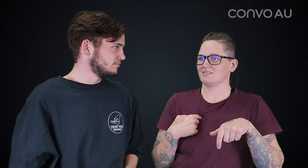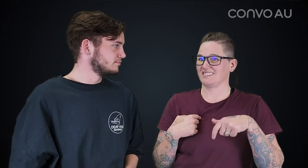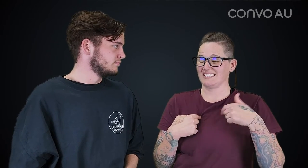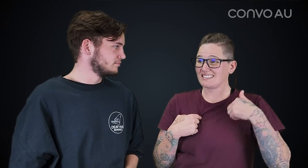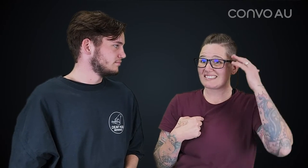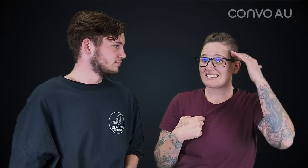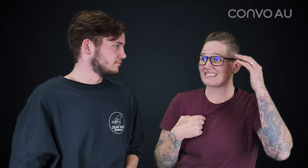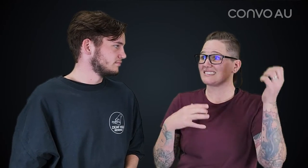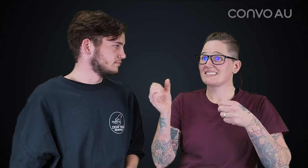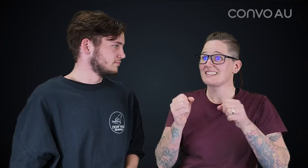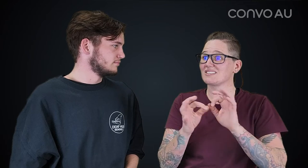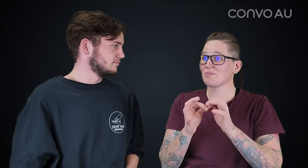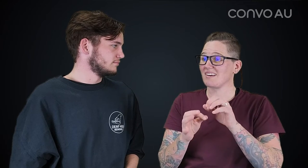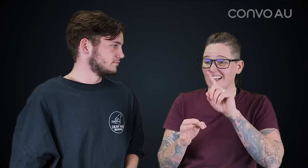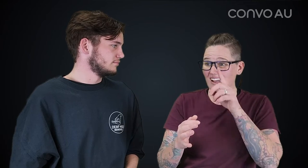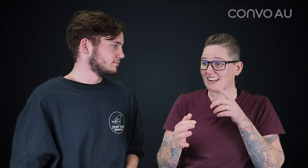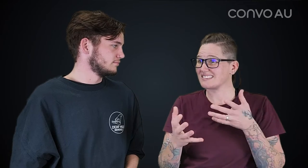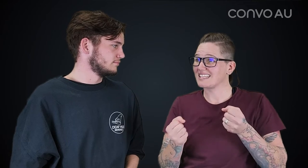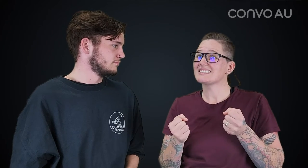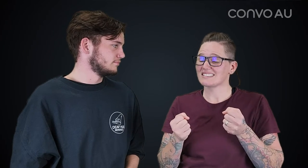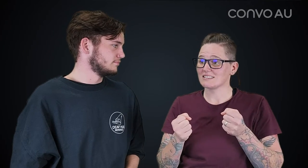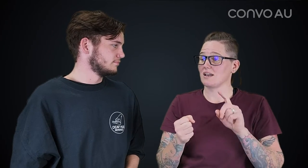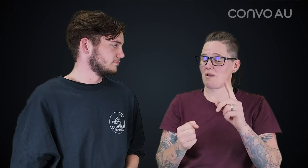who often struggle to find available Auslan interpreters.